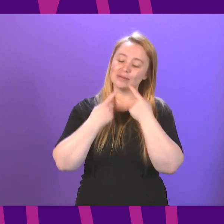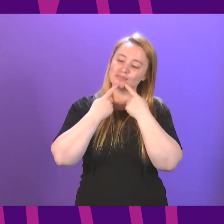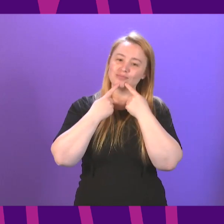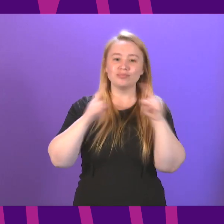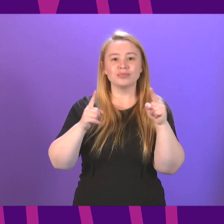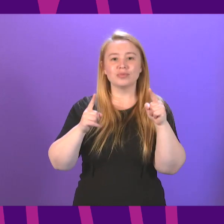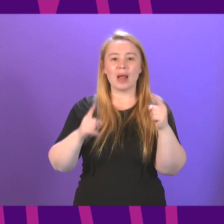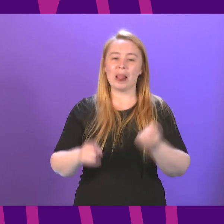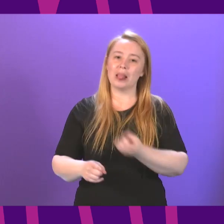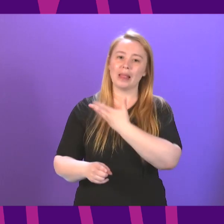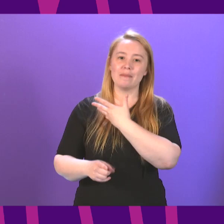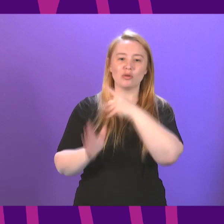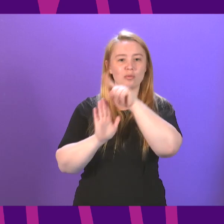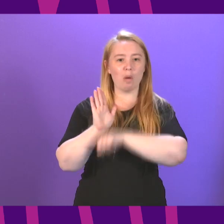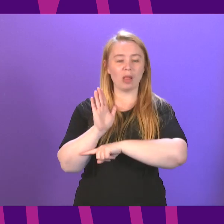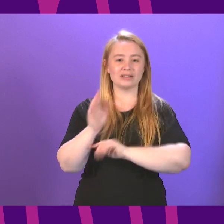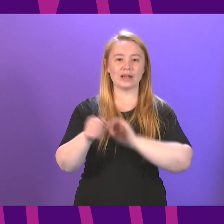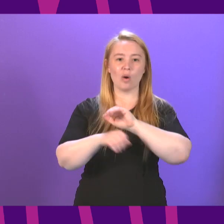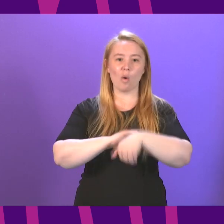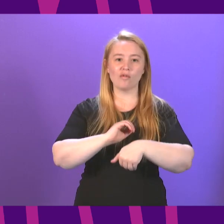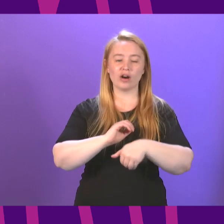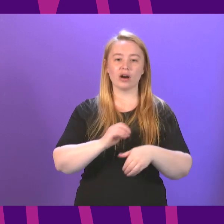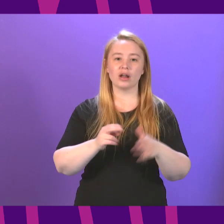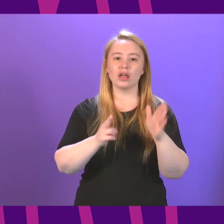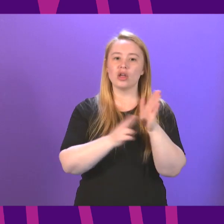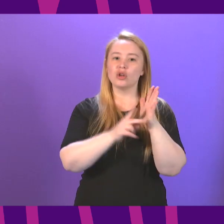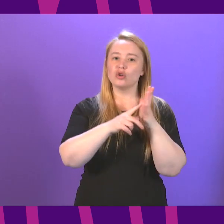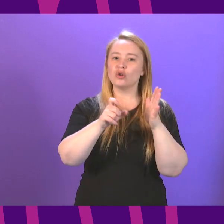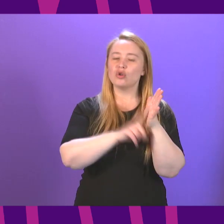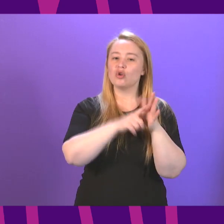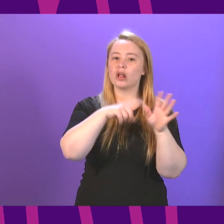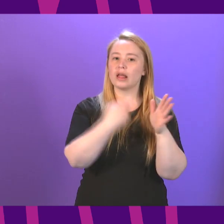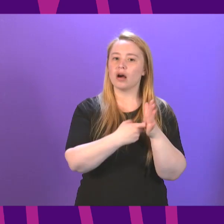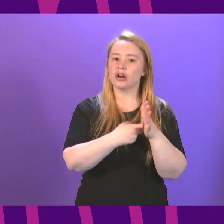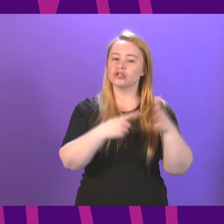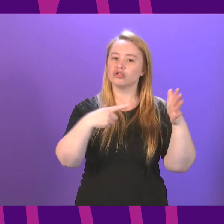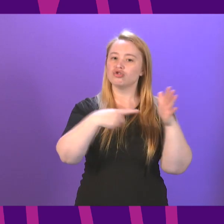Labour’s policy of unilateral nuclear disarmament and of getting rid of Trident nuclear weapons